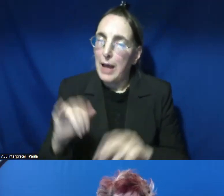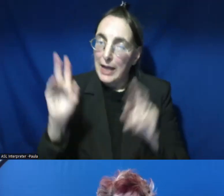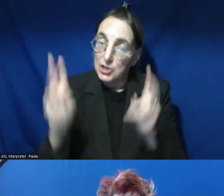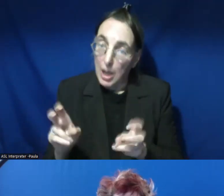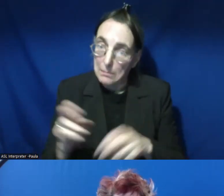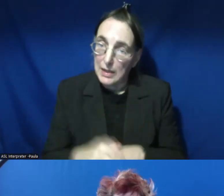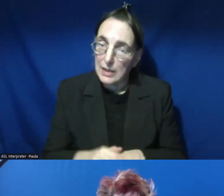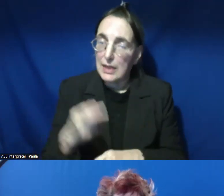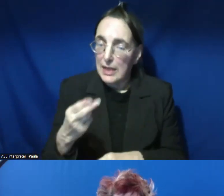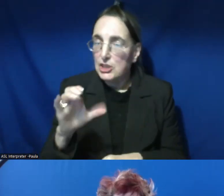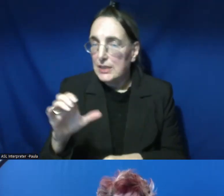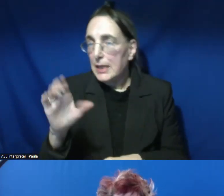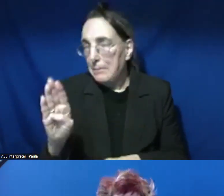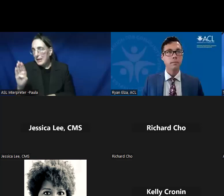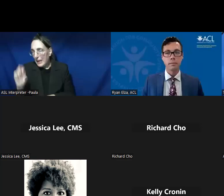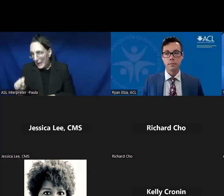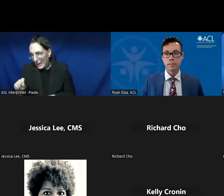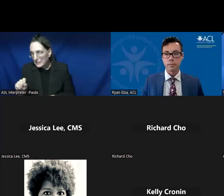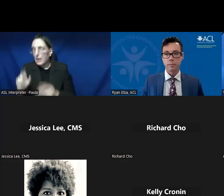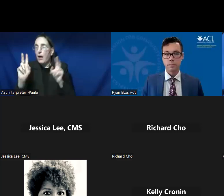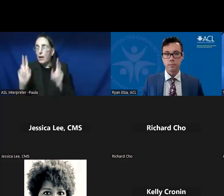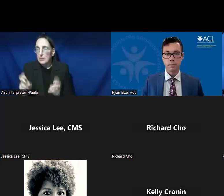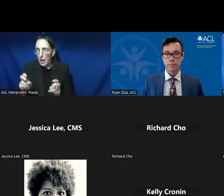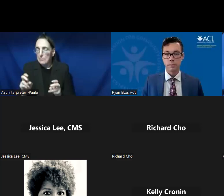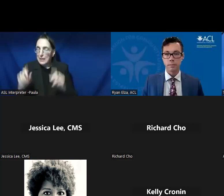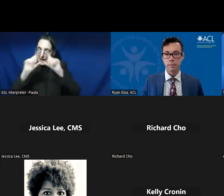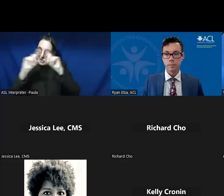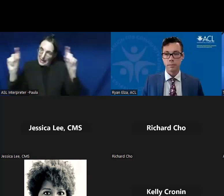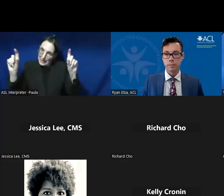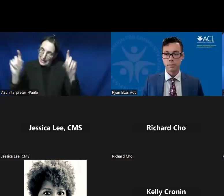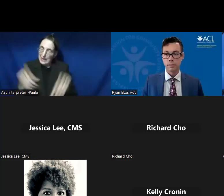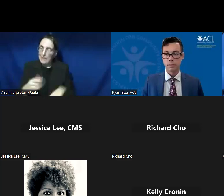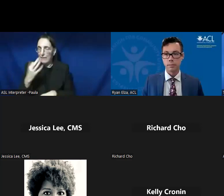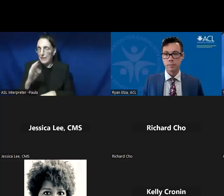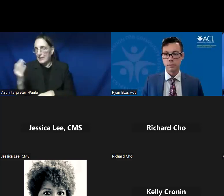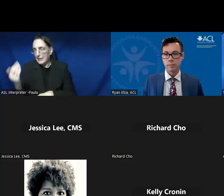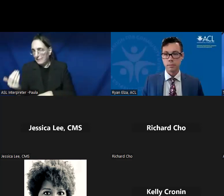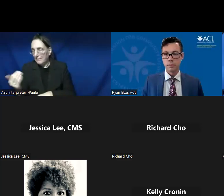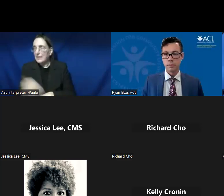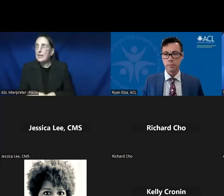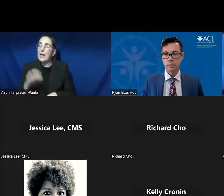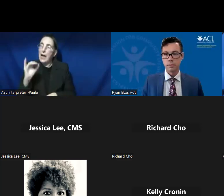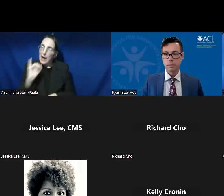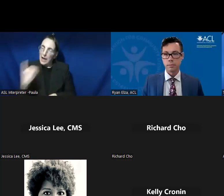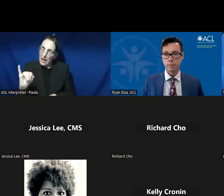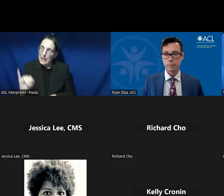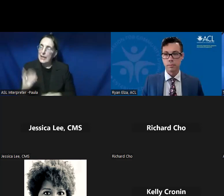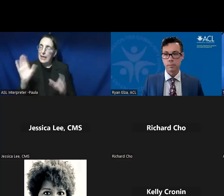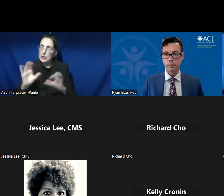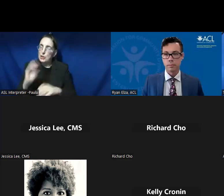And those will display states with the 1915(i) and then search by state. But again, we really highly encourage you